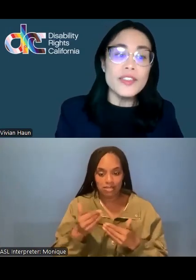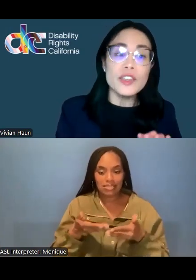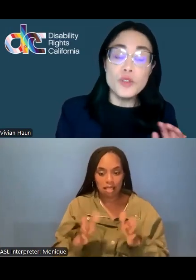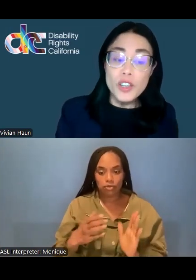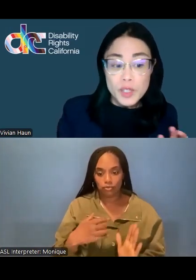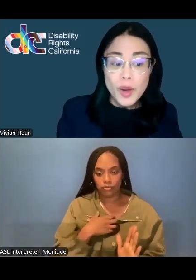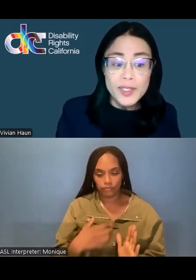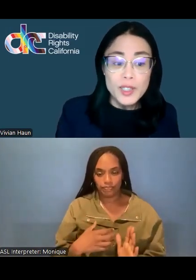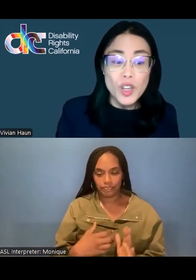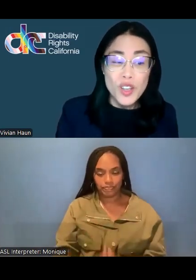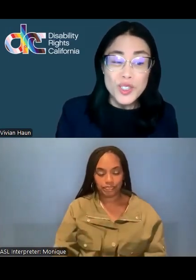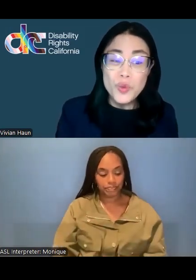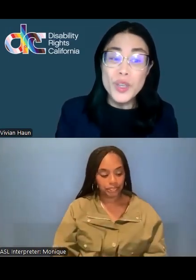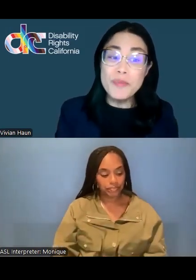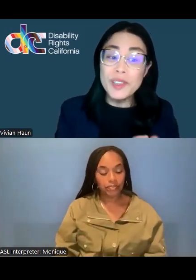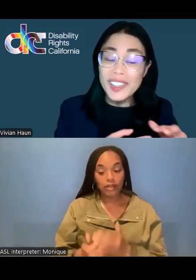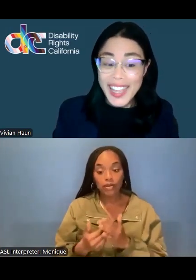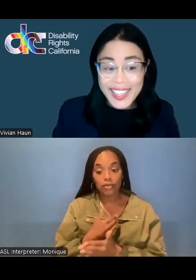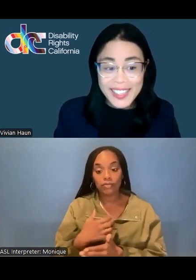The new grievance process would also replace